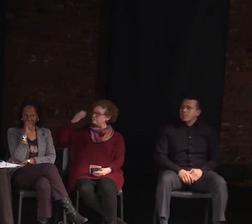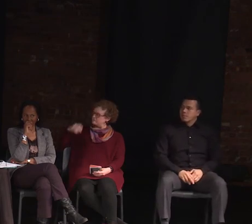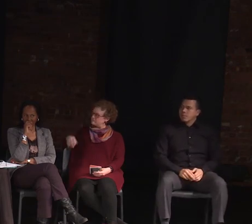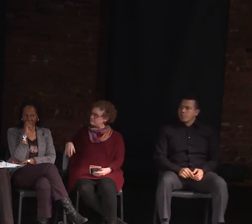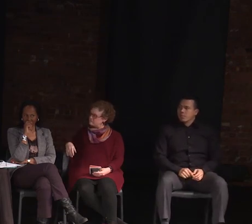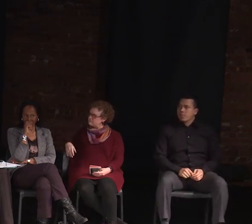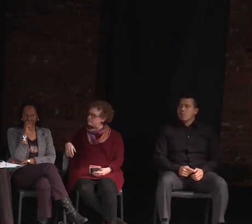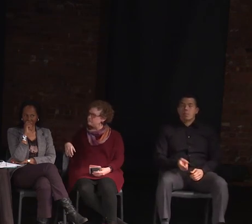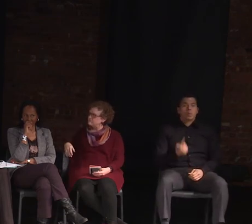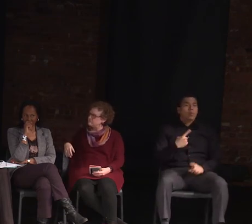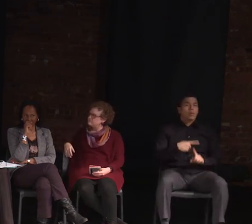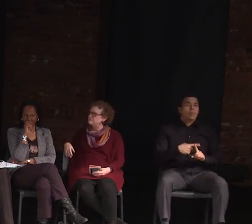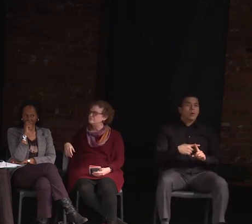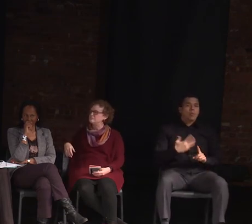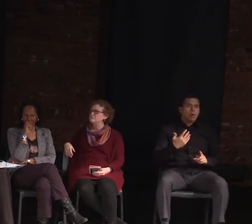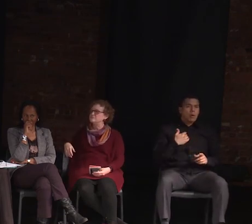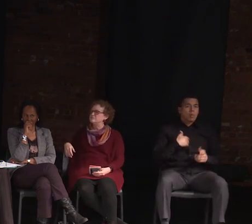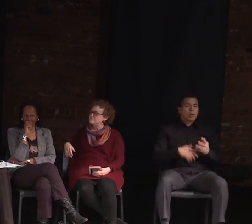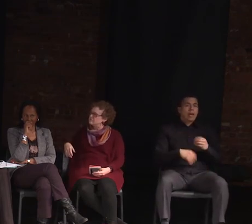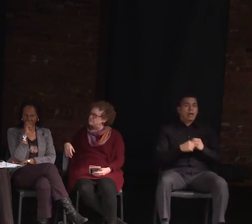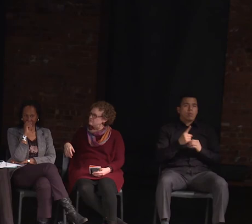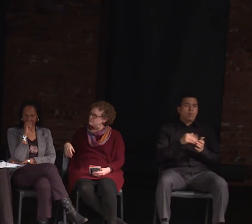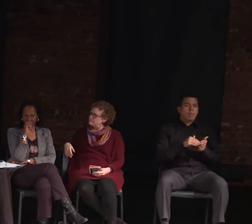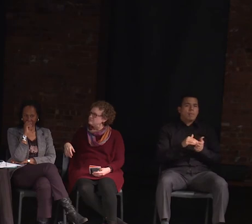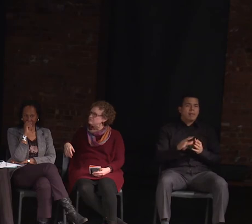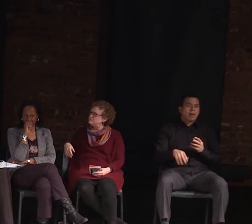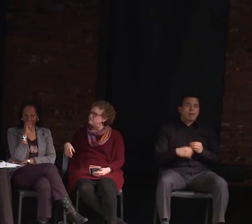For example, we added $1 million extra for individual artist grants.